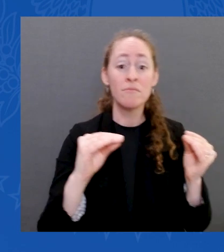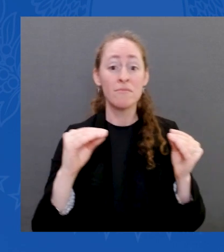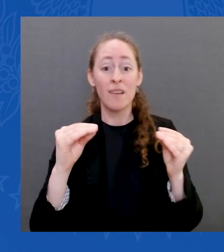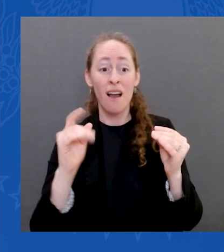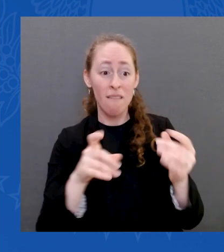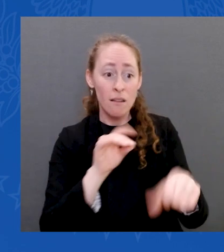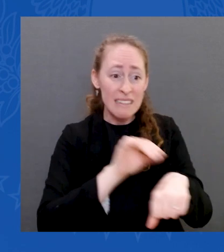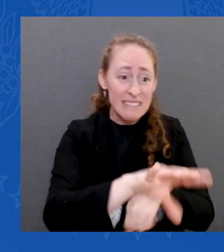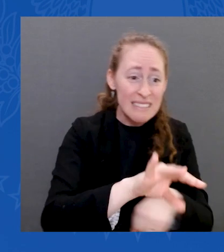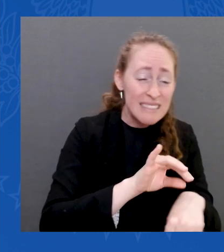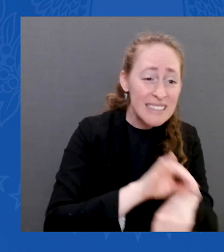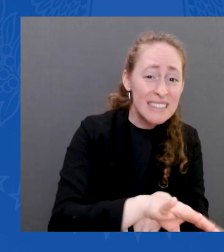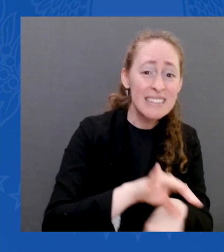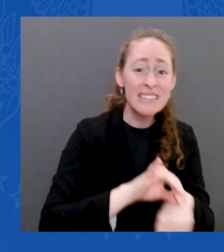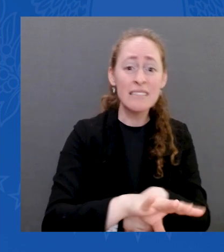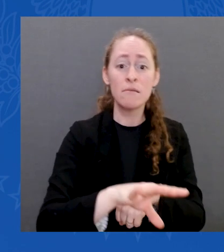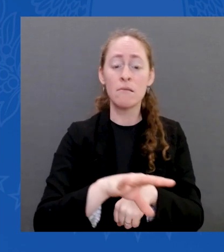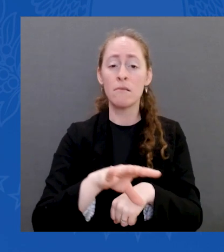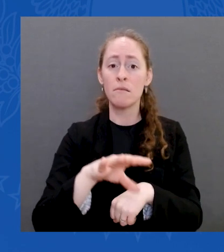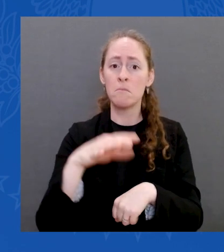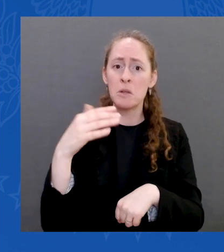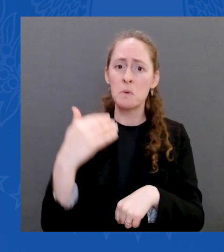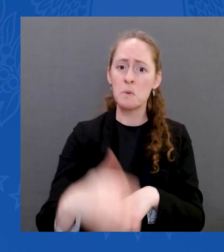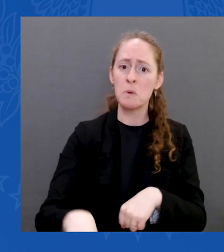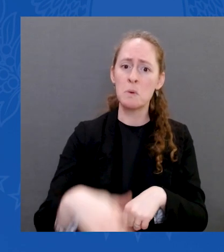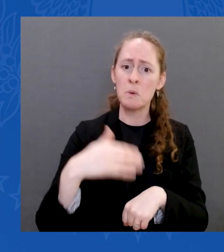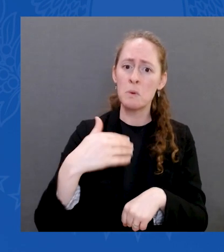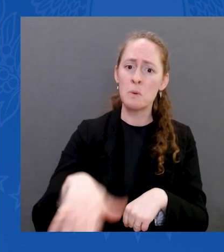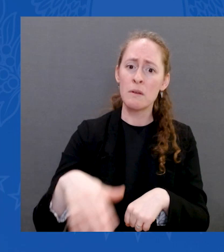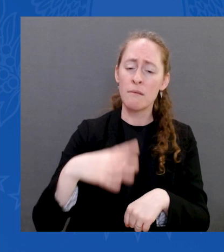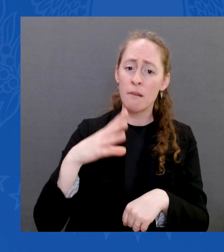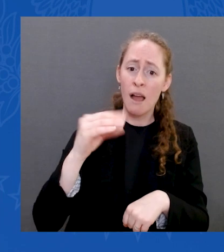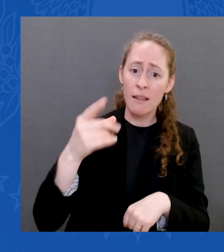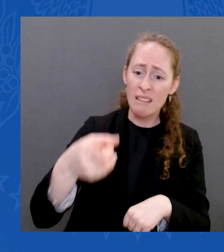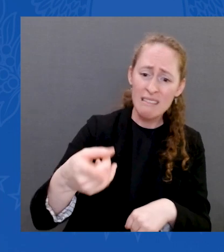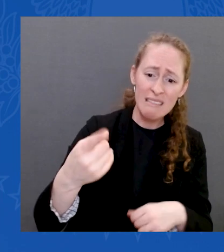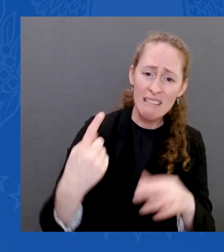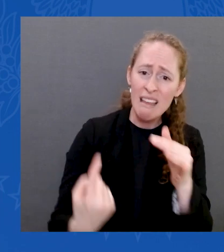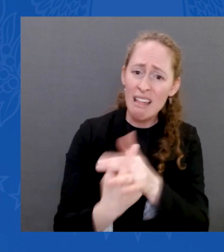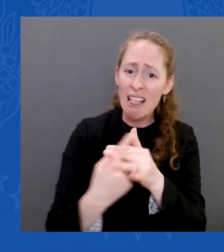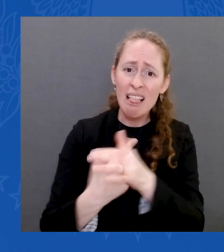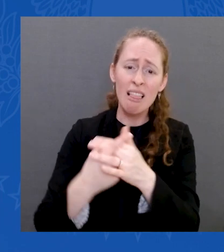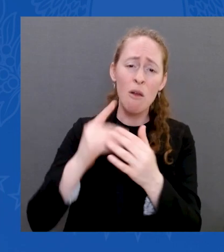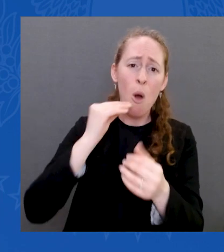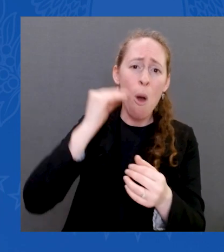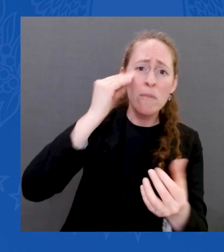but you're also expected to deal with the problems that they have at home. You see it. You can see it in their faces